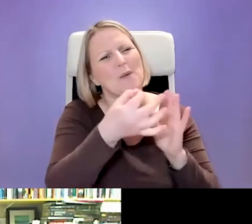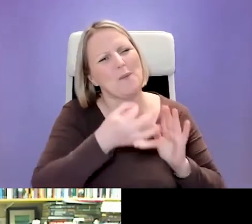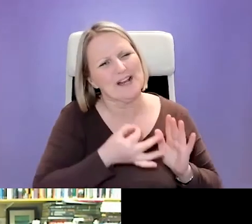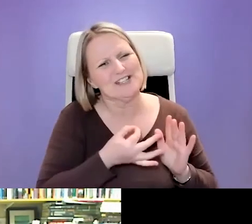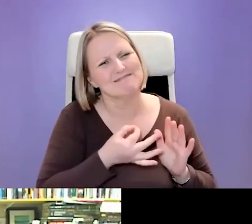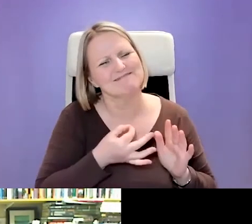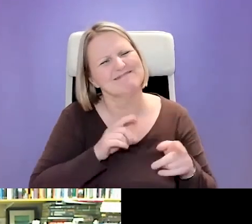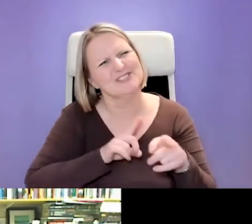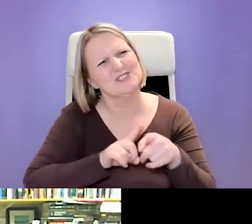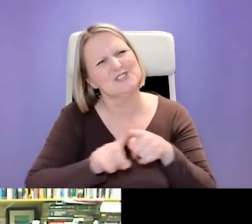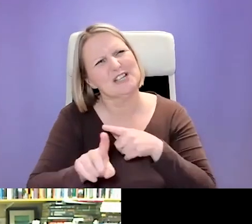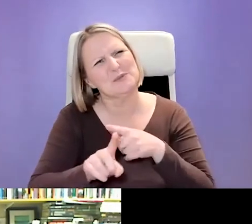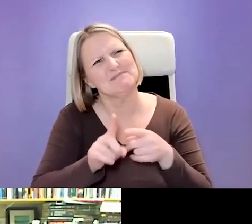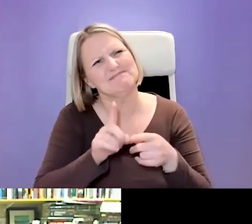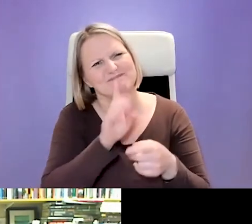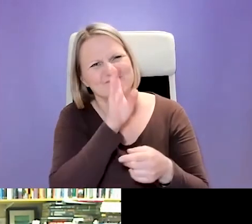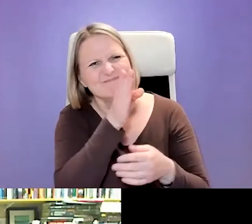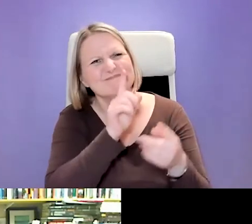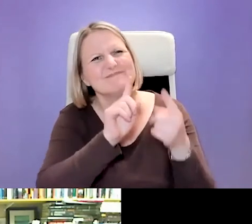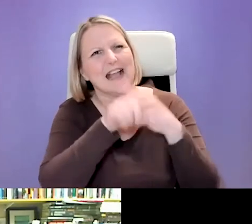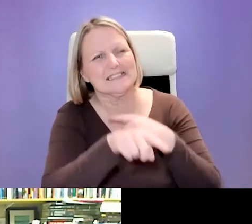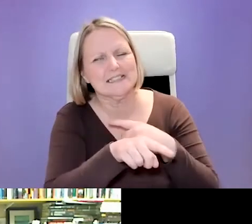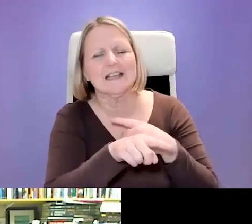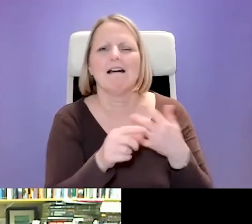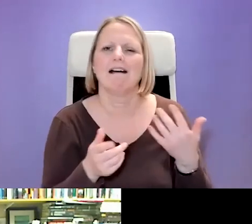once we see